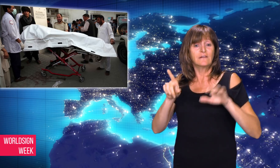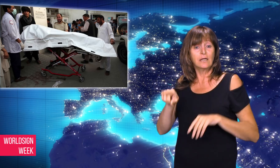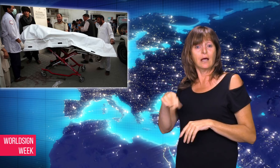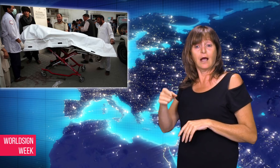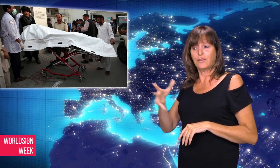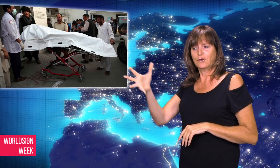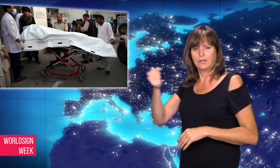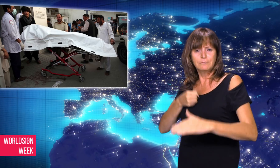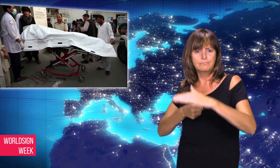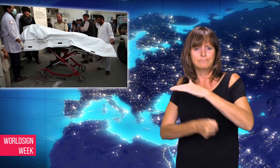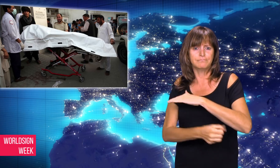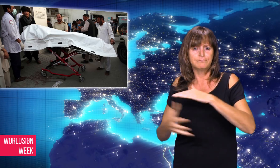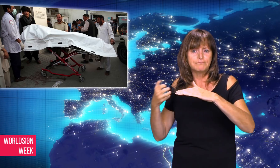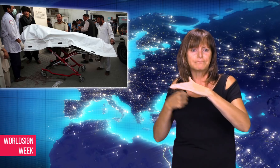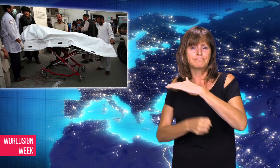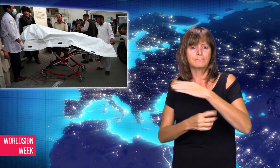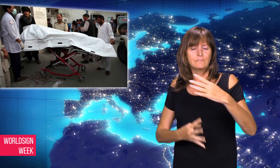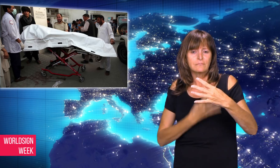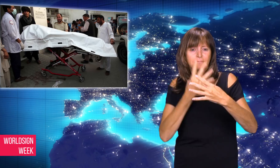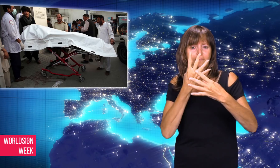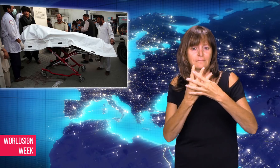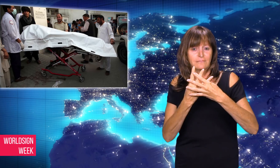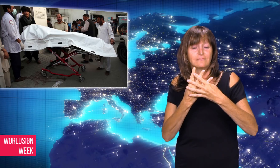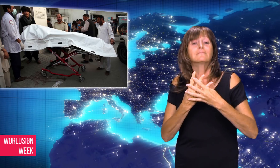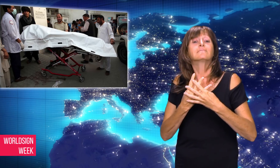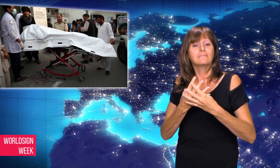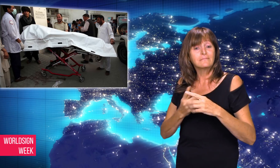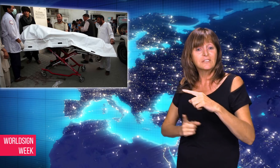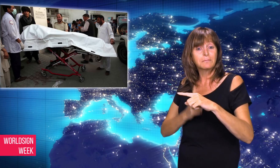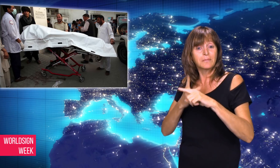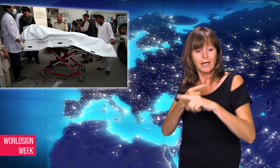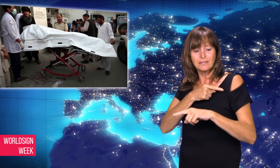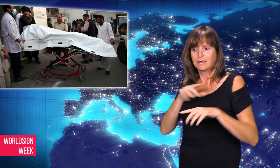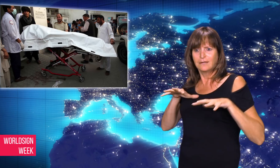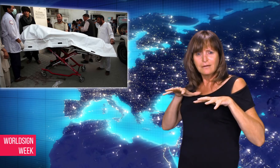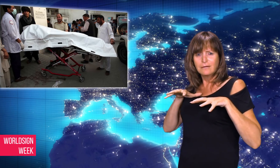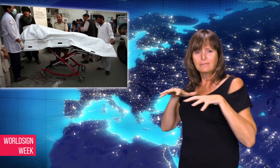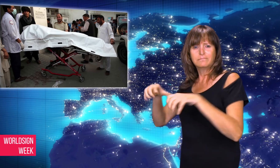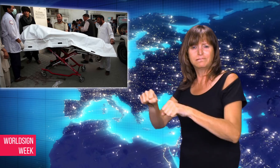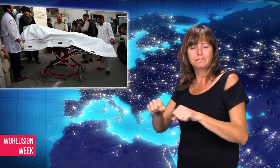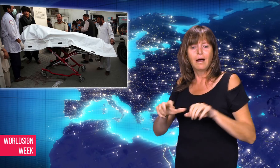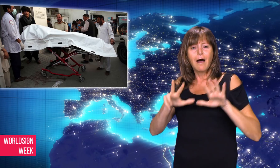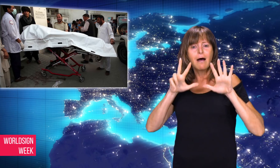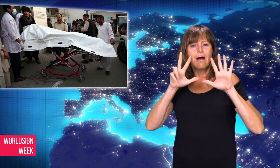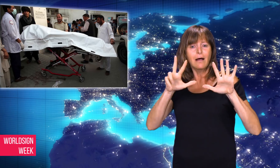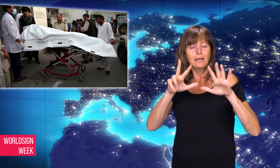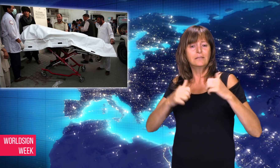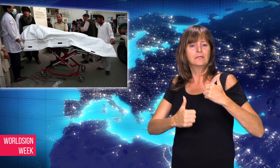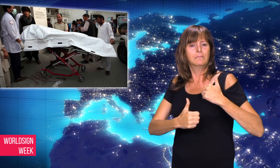the Afghan forces were focused on